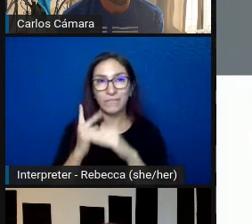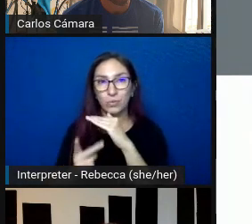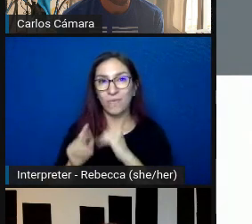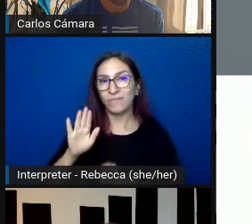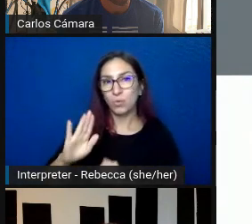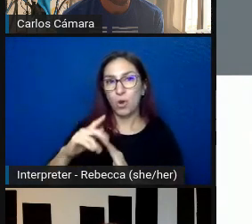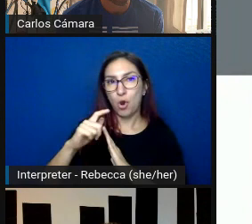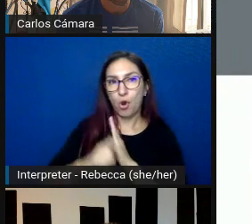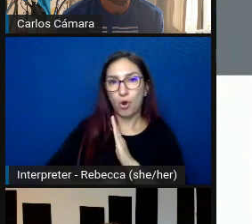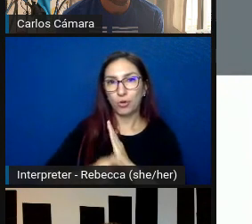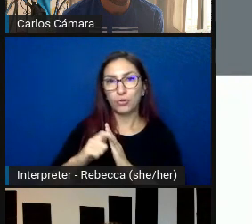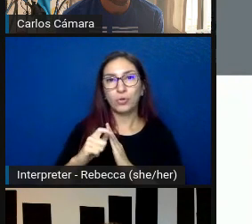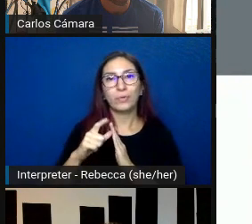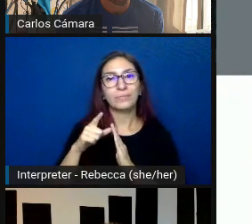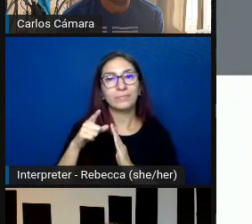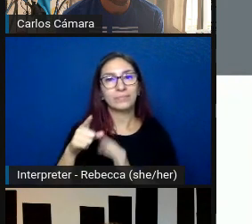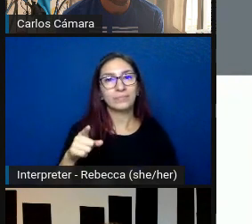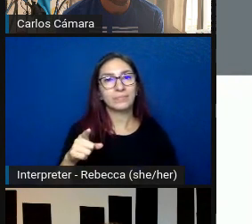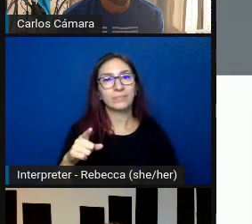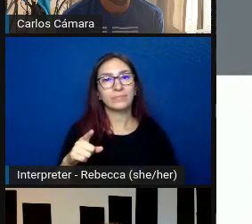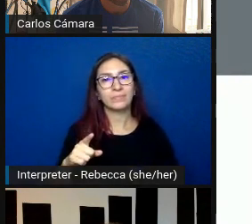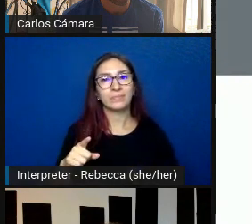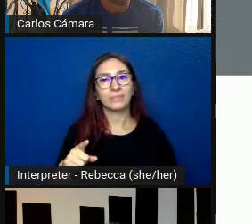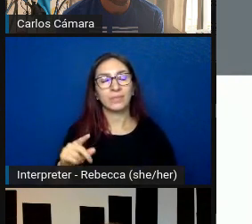this line loads here, and it informs you